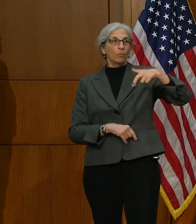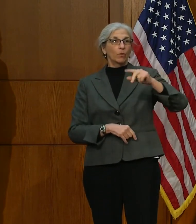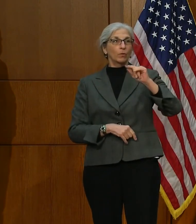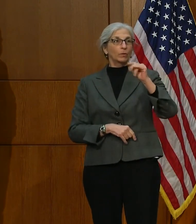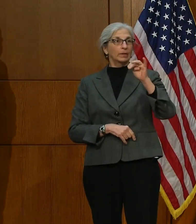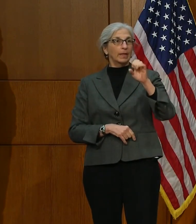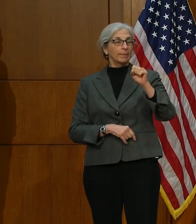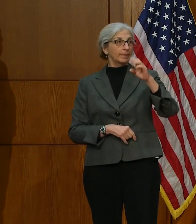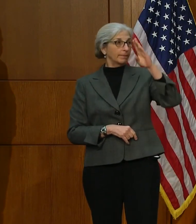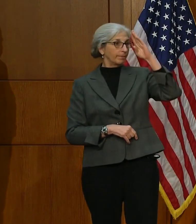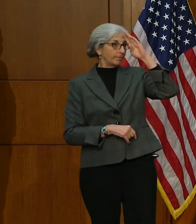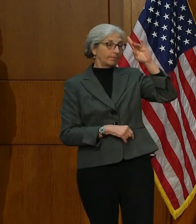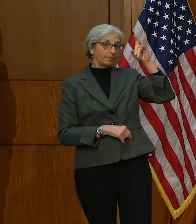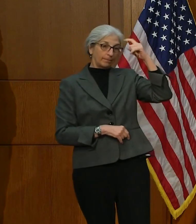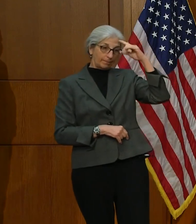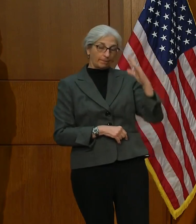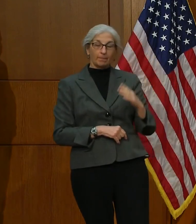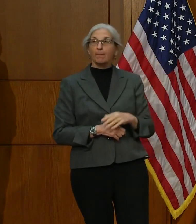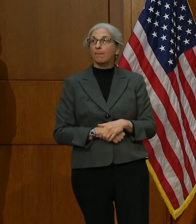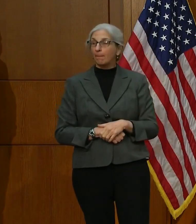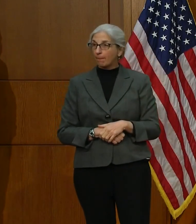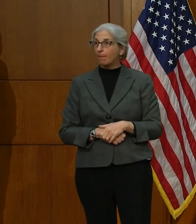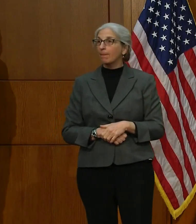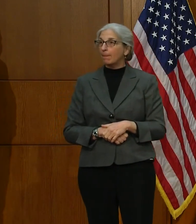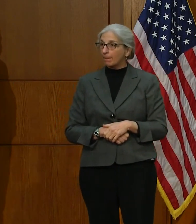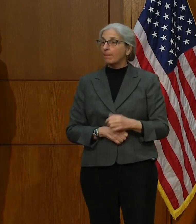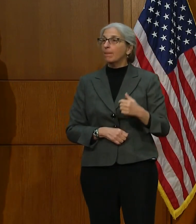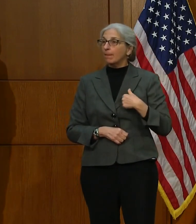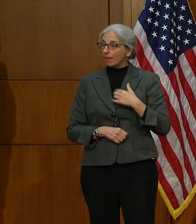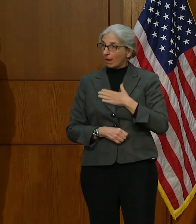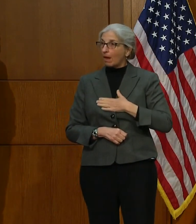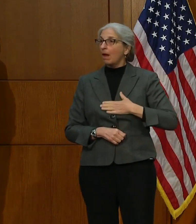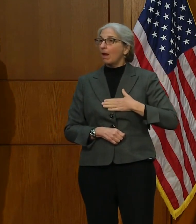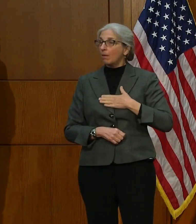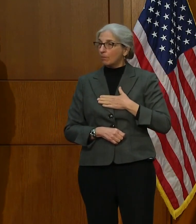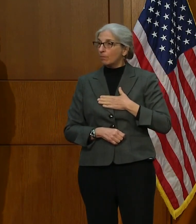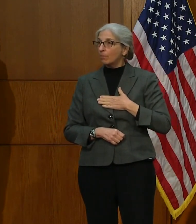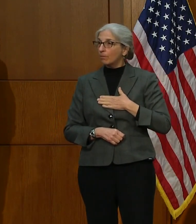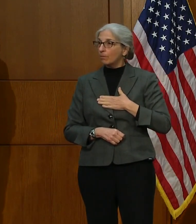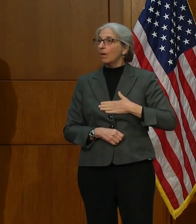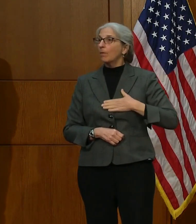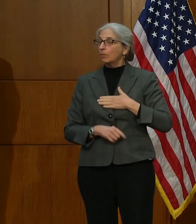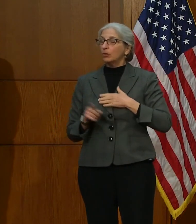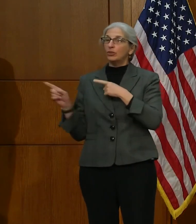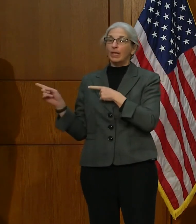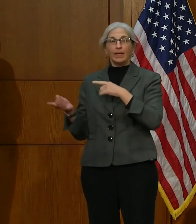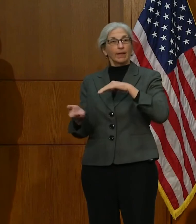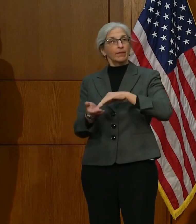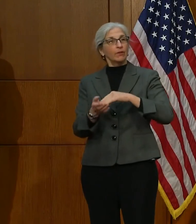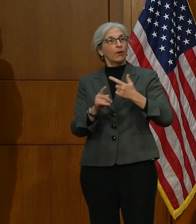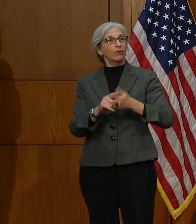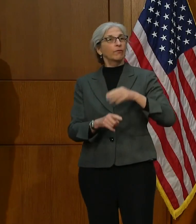GO TO RUIN RIGHT FOR ENOUGH TIMES. HI GOT AMERICA. I